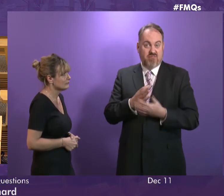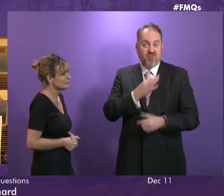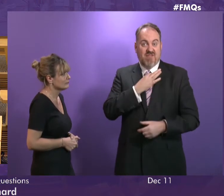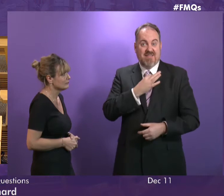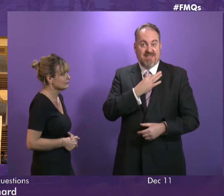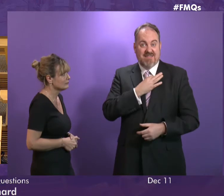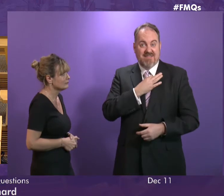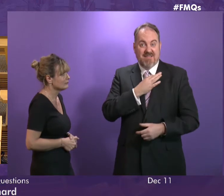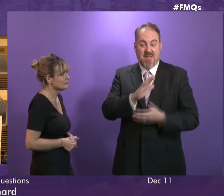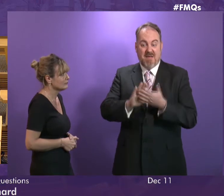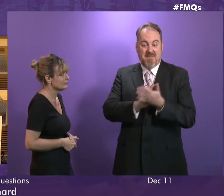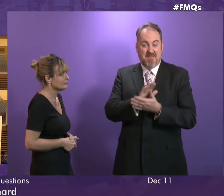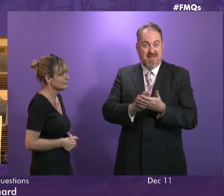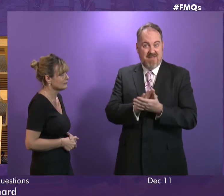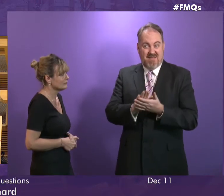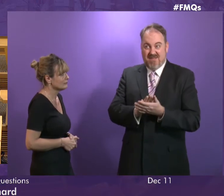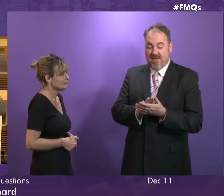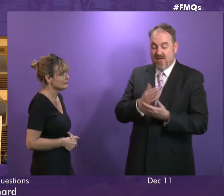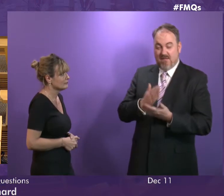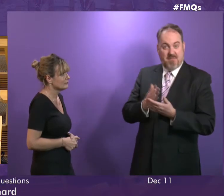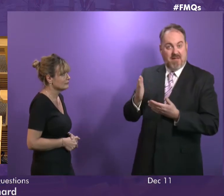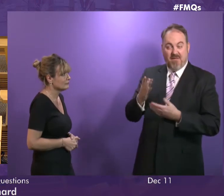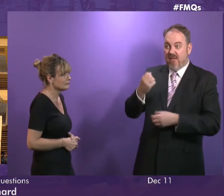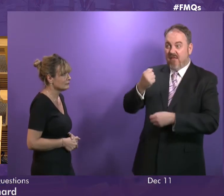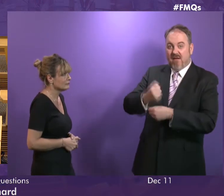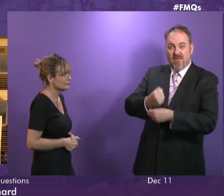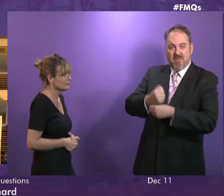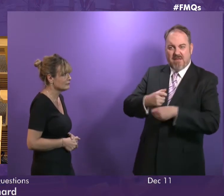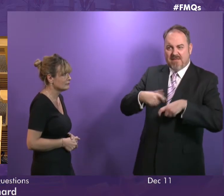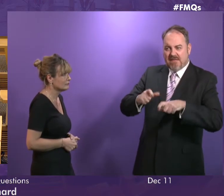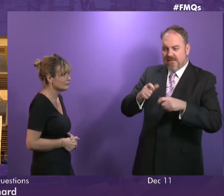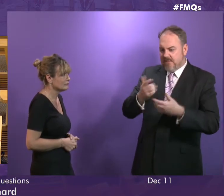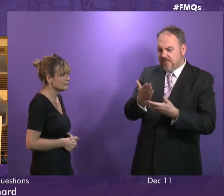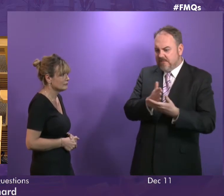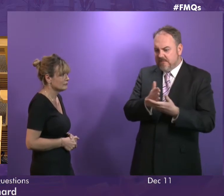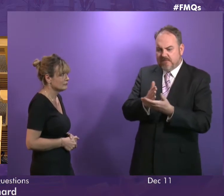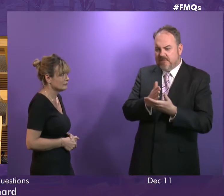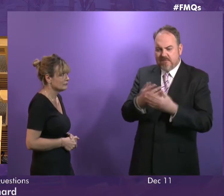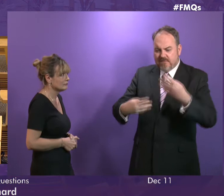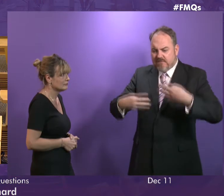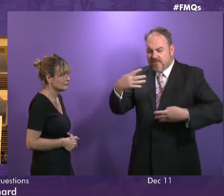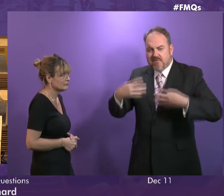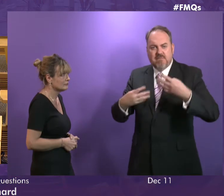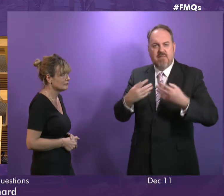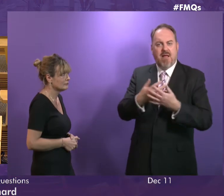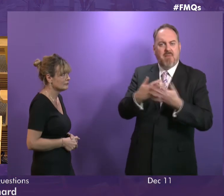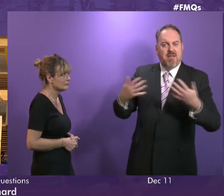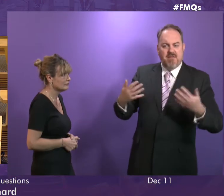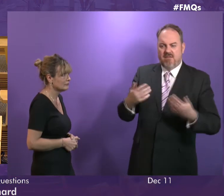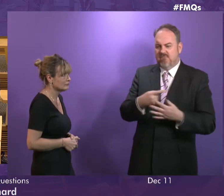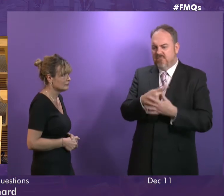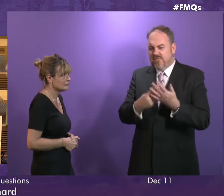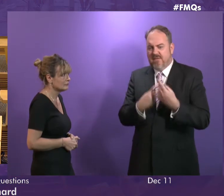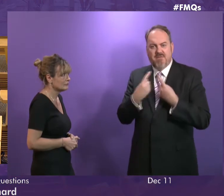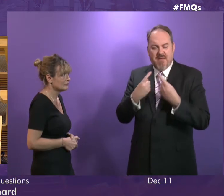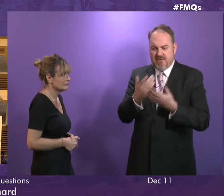Incredibly, the Government still has no accurate and up-to-date information, so it has no idea